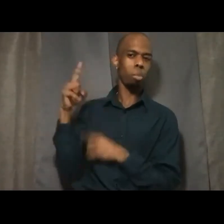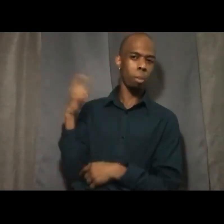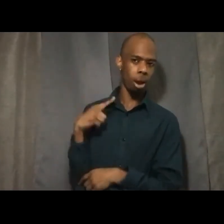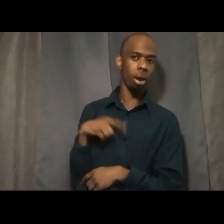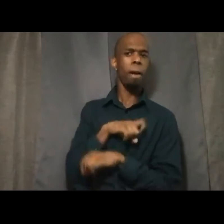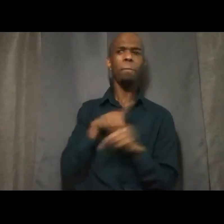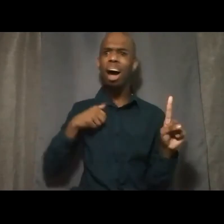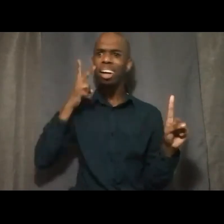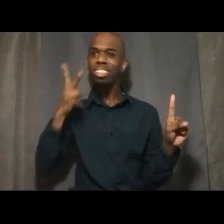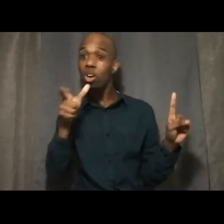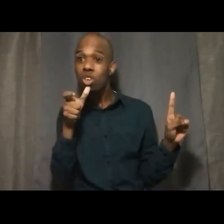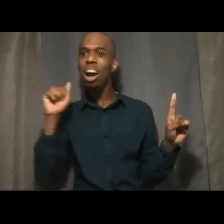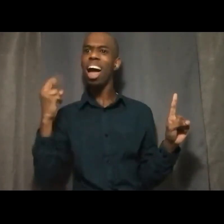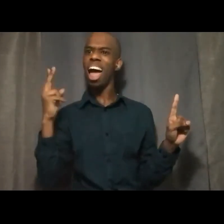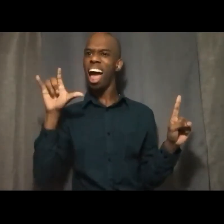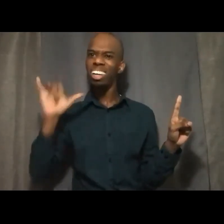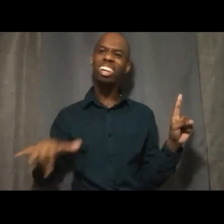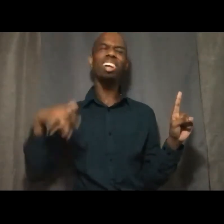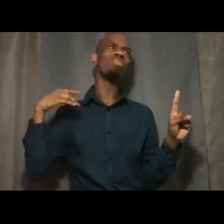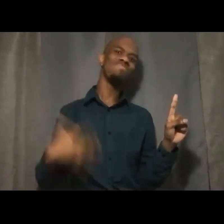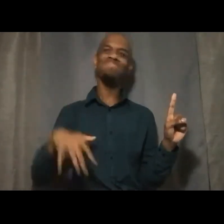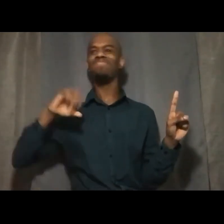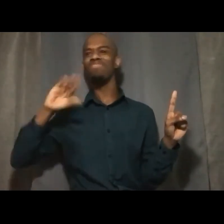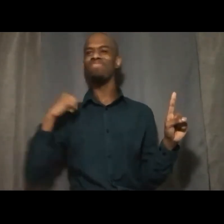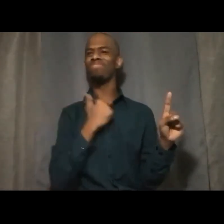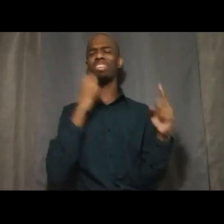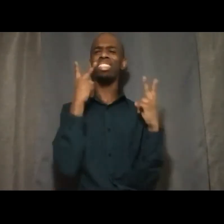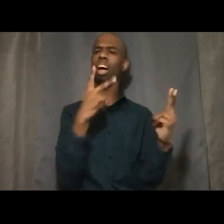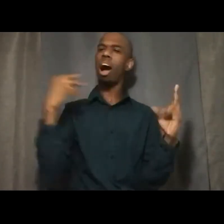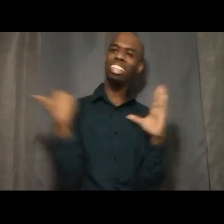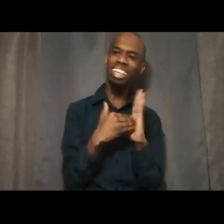So Pro Bono ASL was in the house as they are in every space.